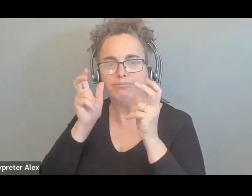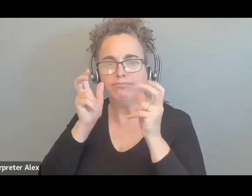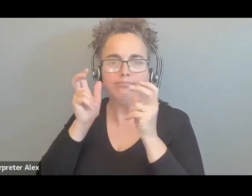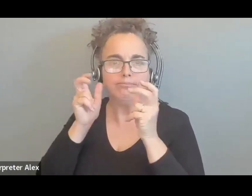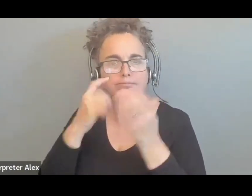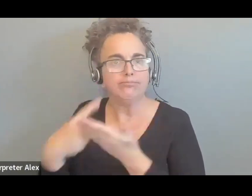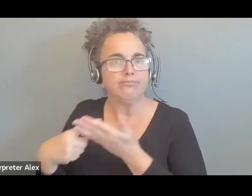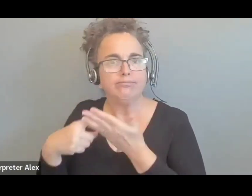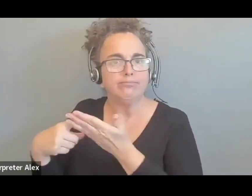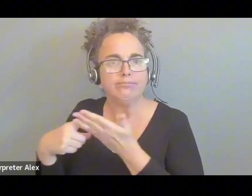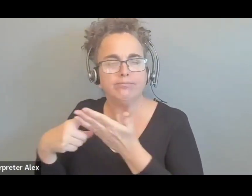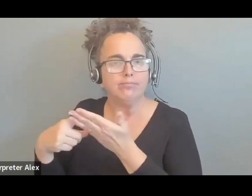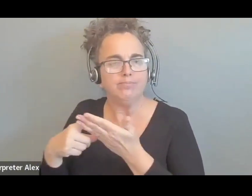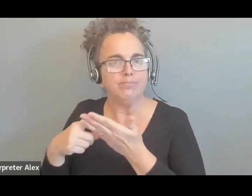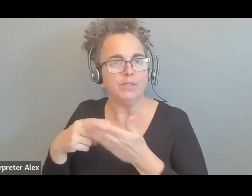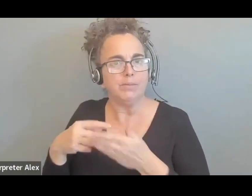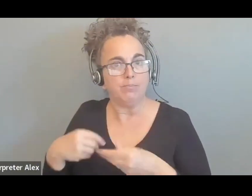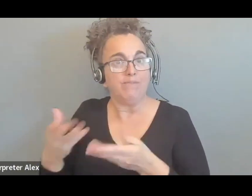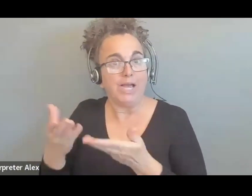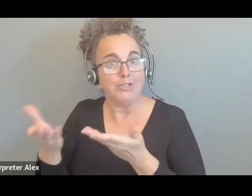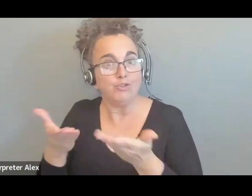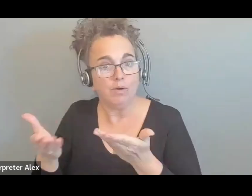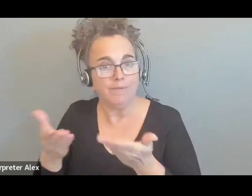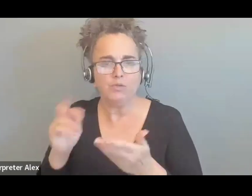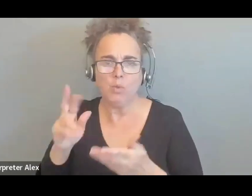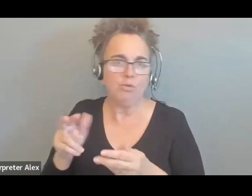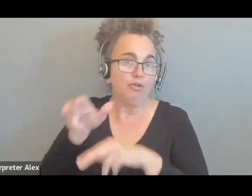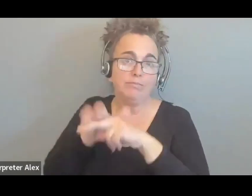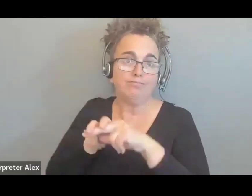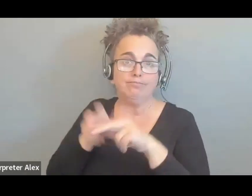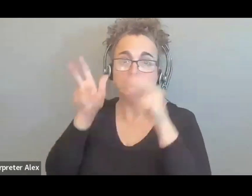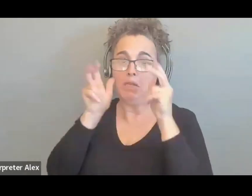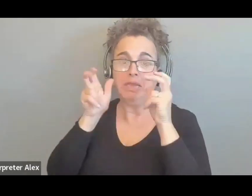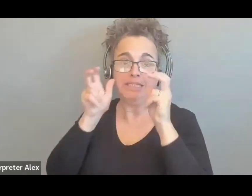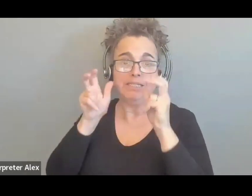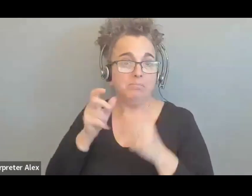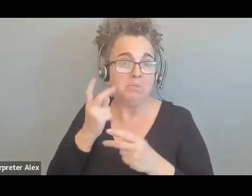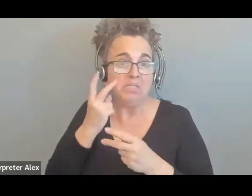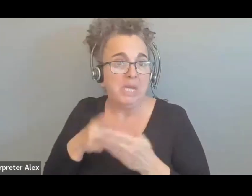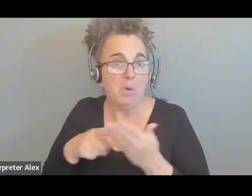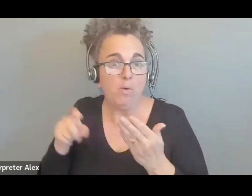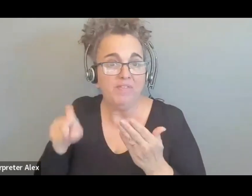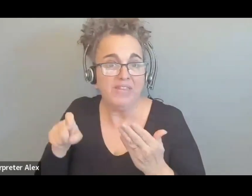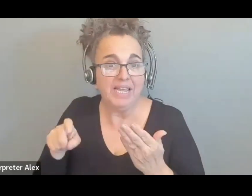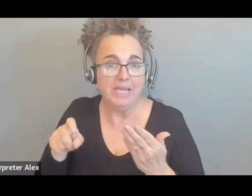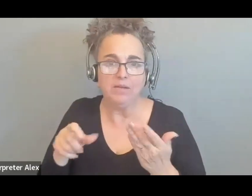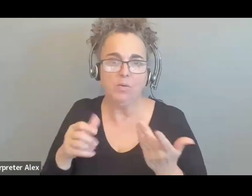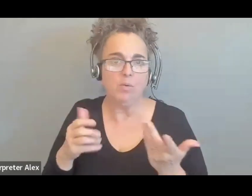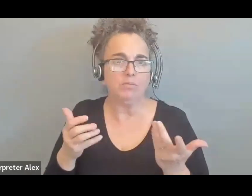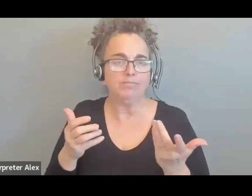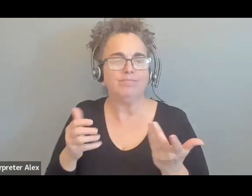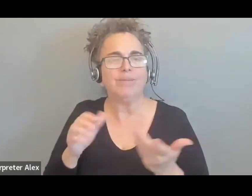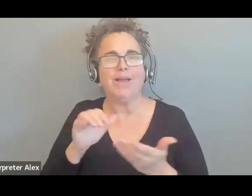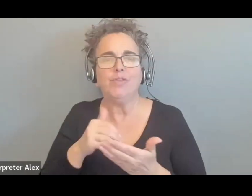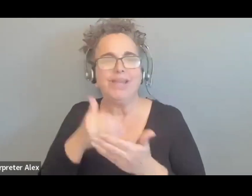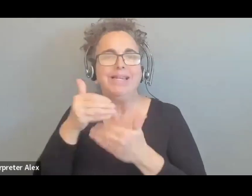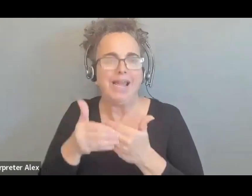or listen and see what, what's needed. The next needed thing I think is what comes to mind.